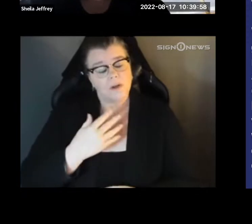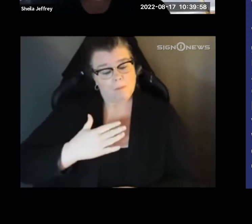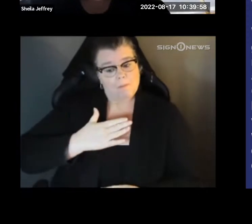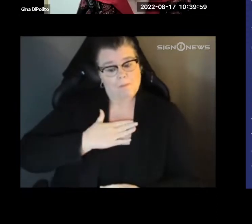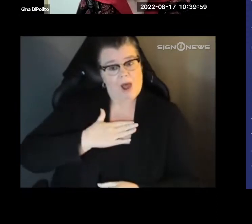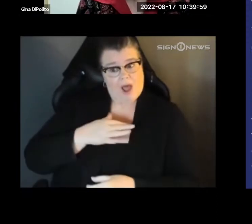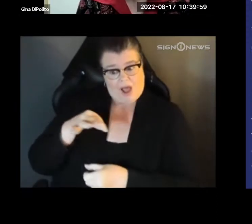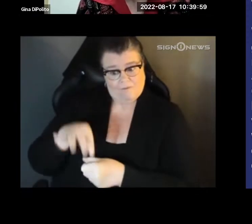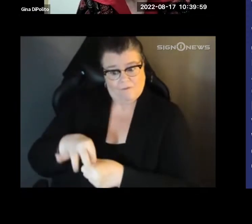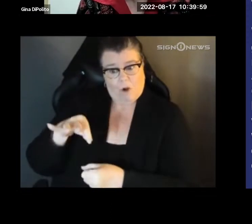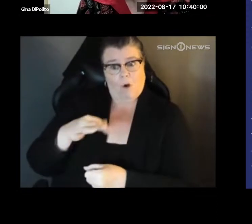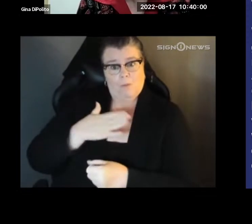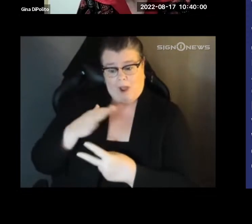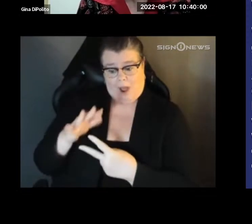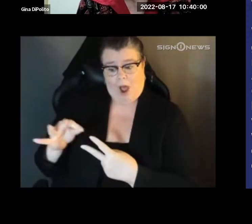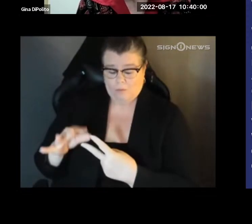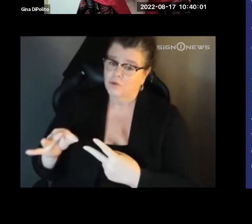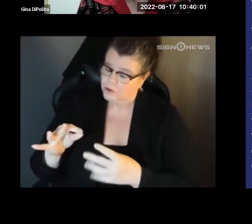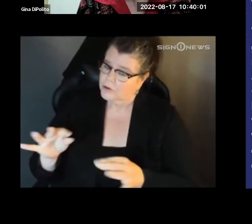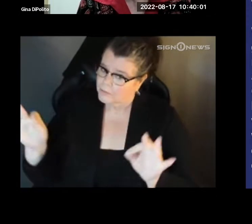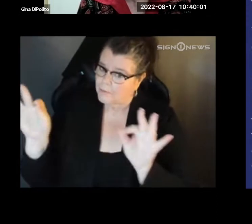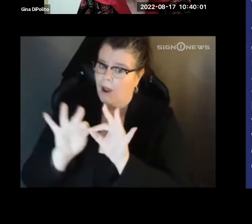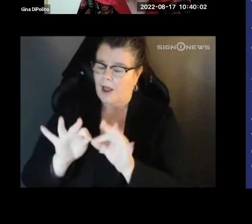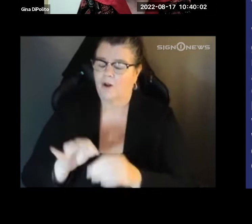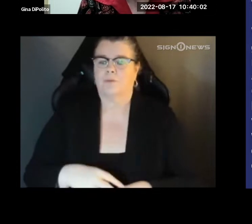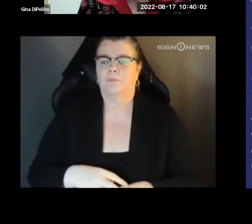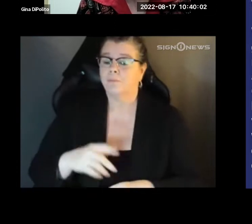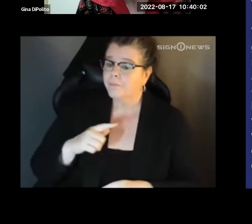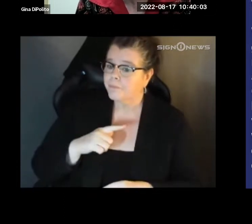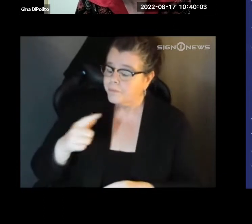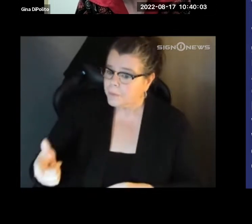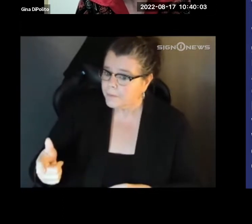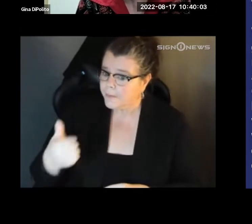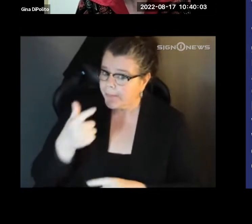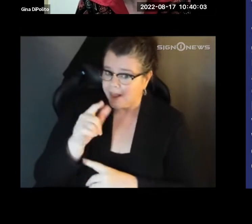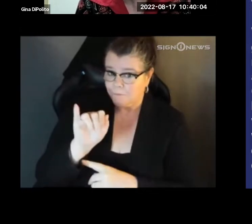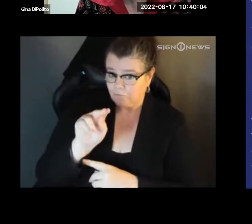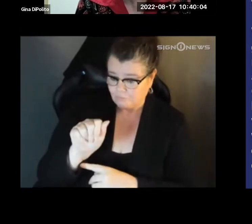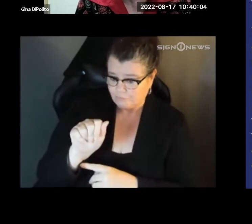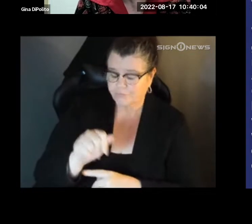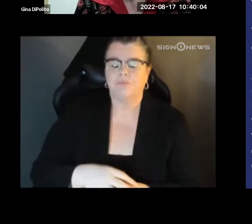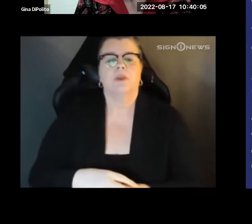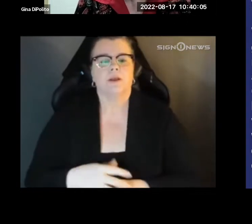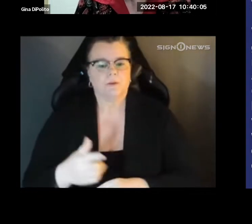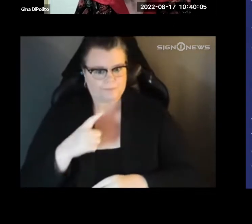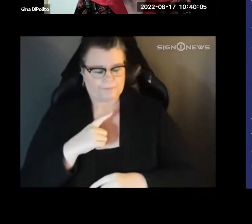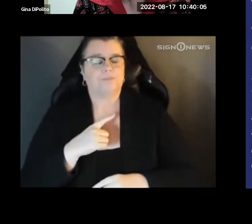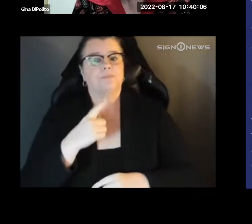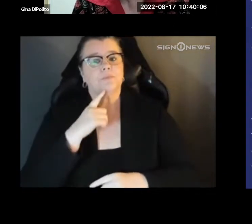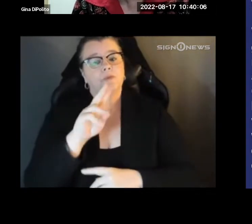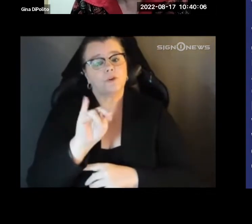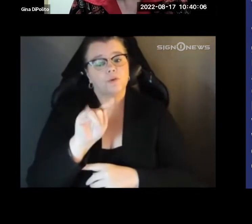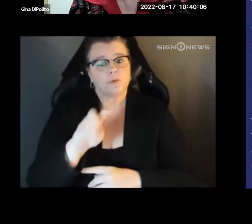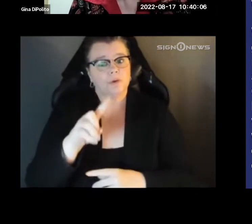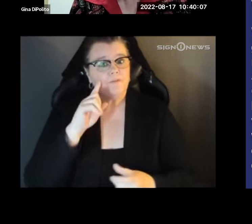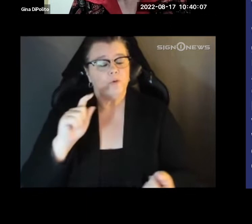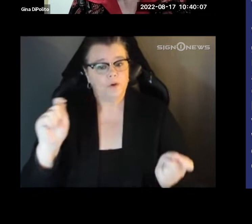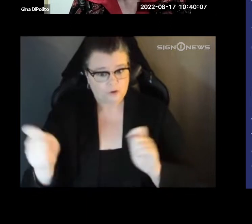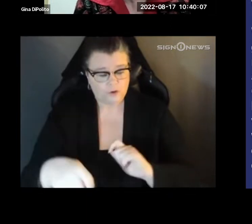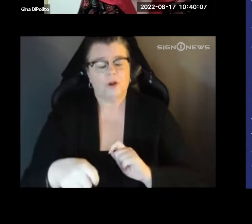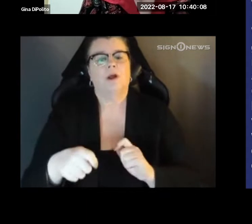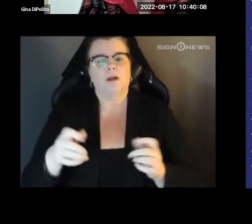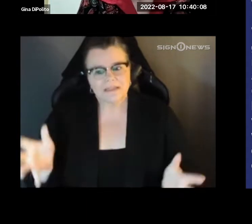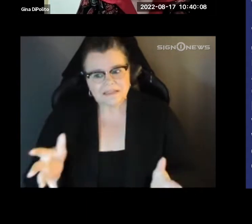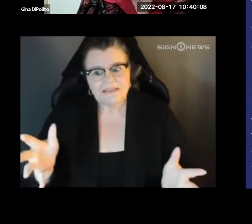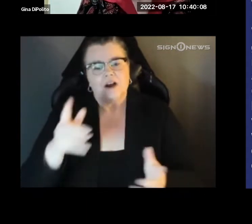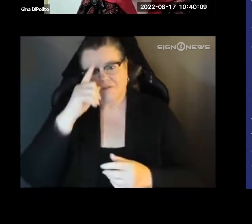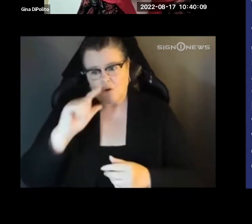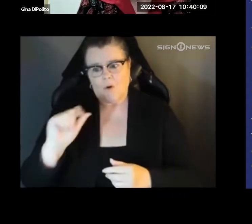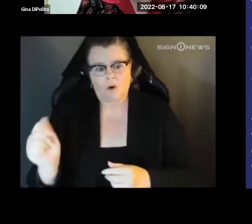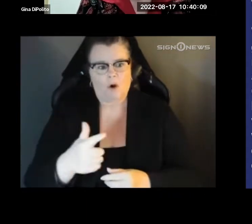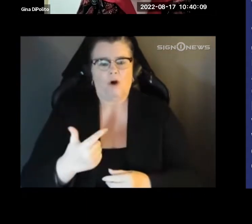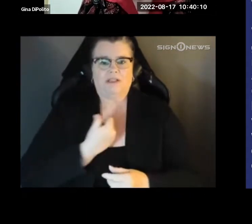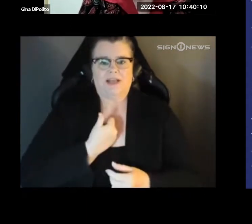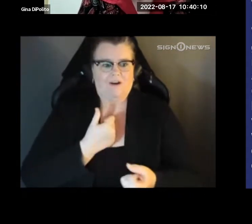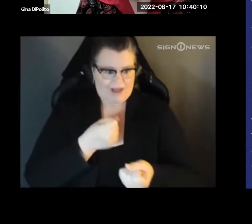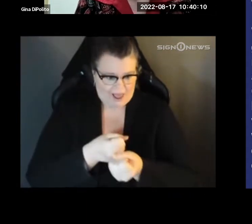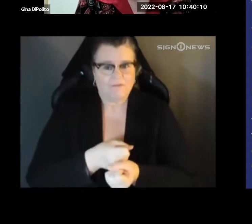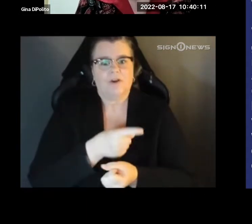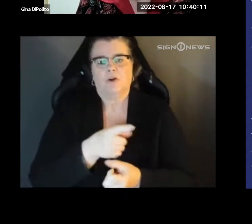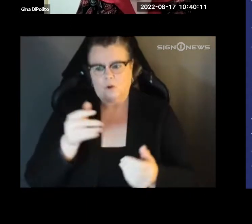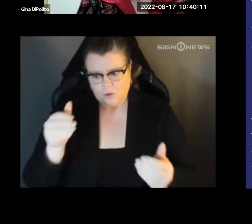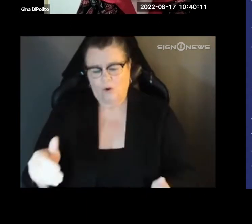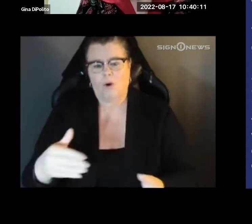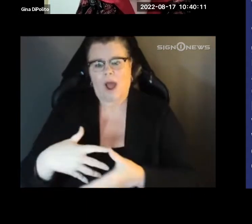that all set up Advocates learn about a residential we are a graduate Network um